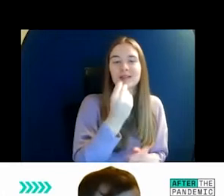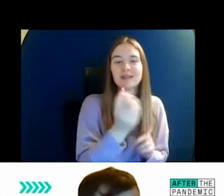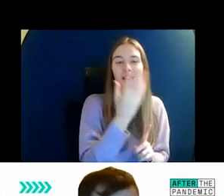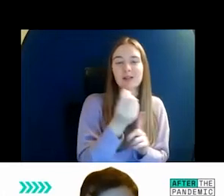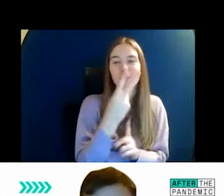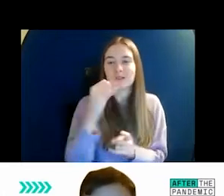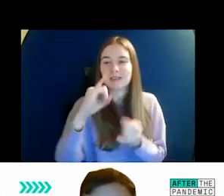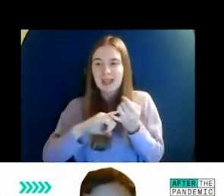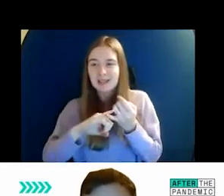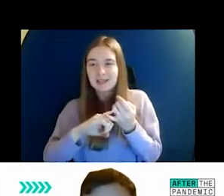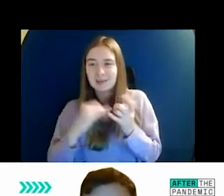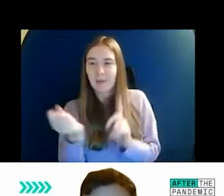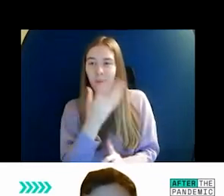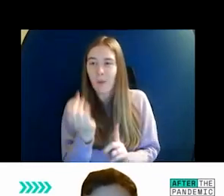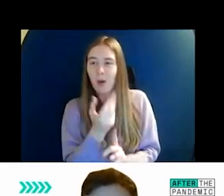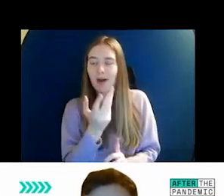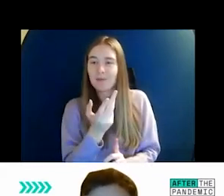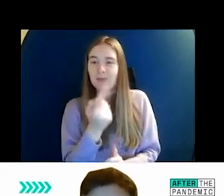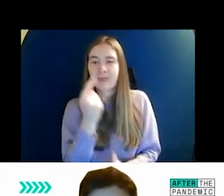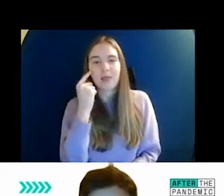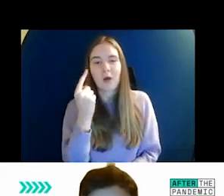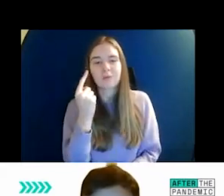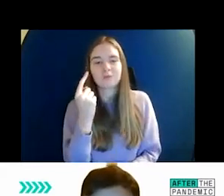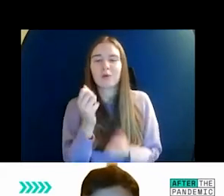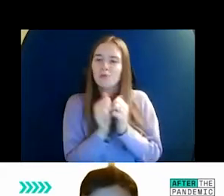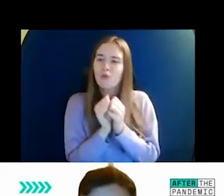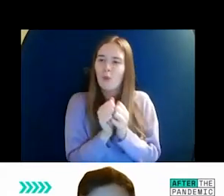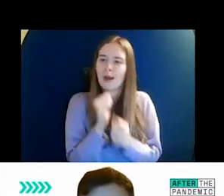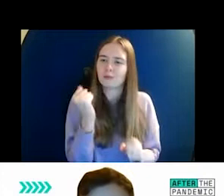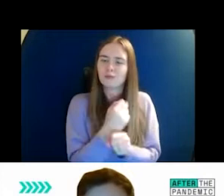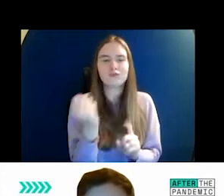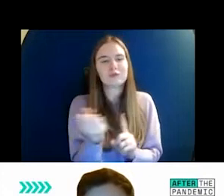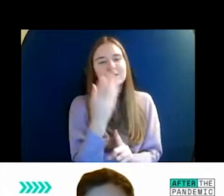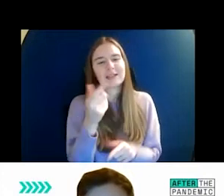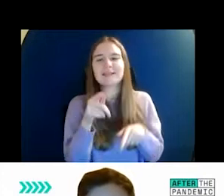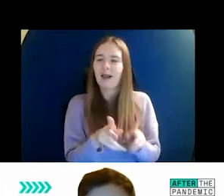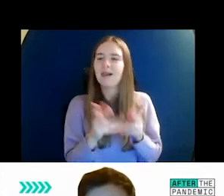So I thought it was appropriate that I do this presentation in that sort of format.